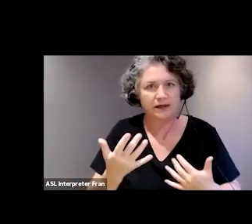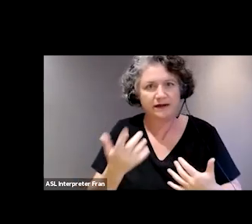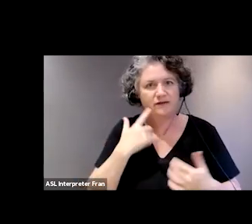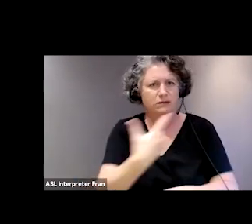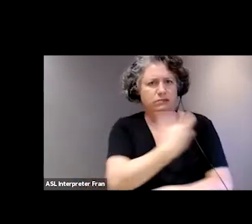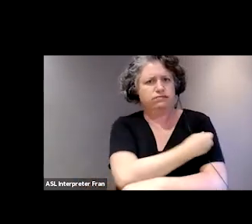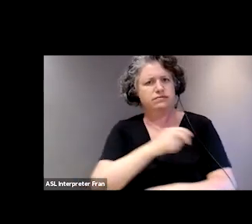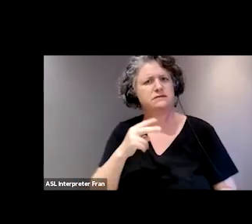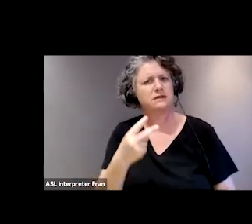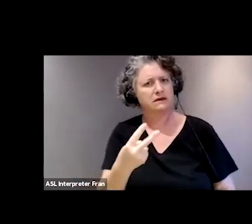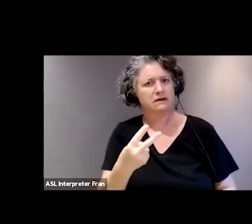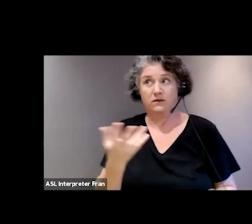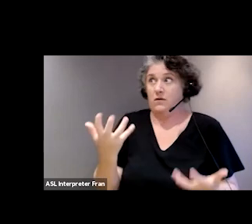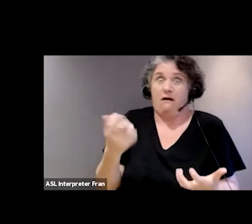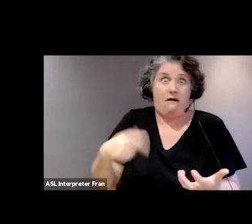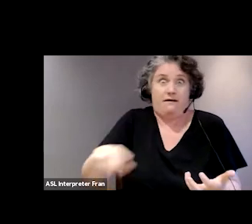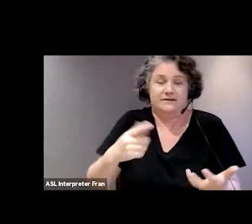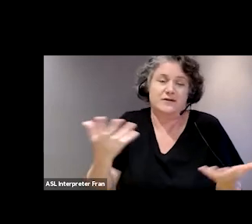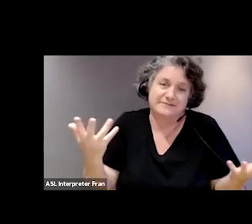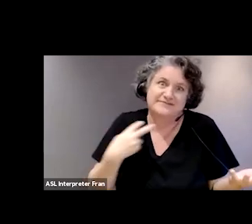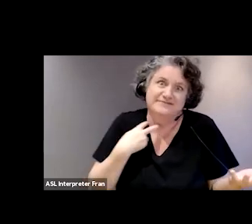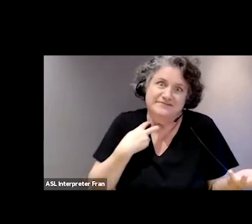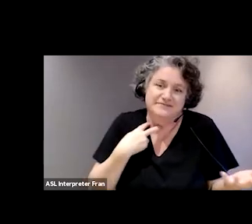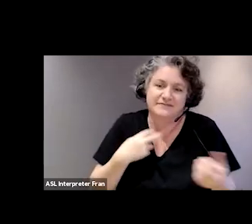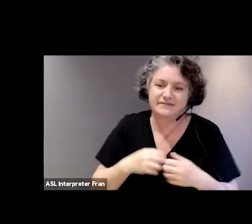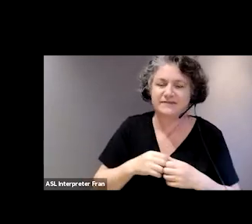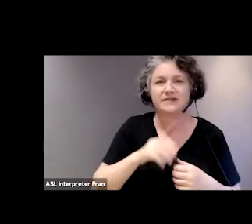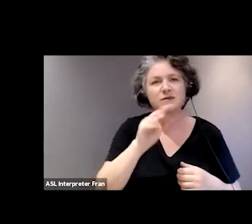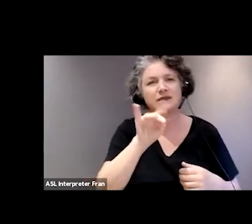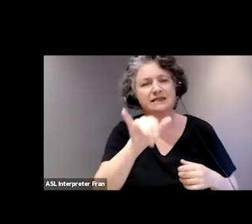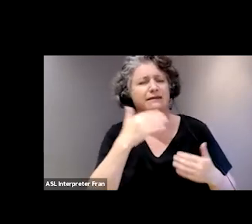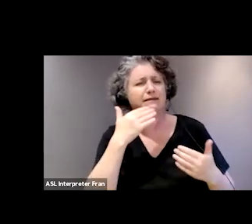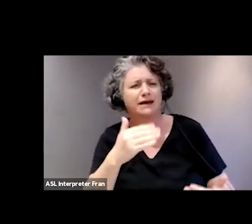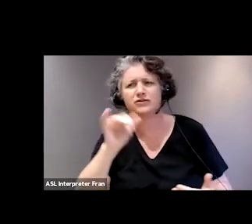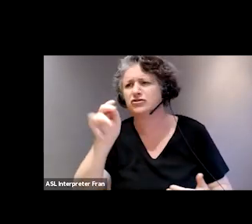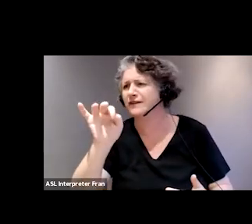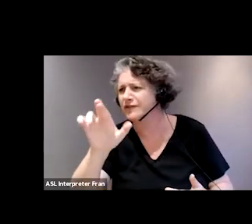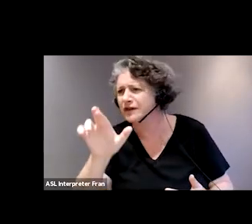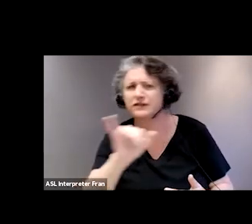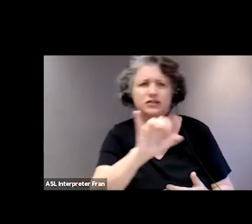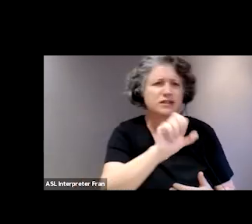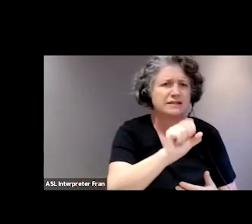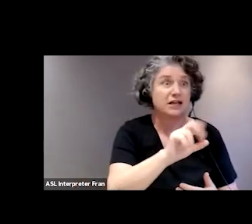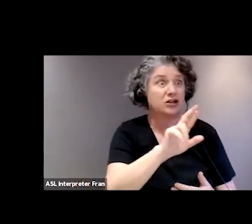public health units in the province hears that this is a barrier and